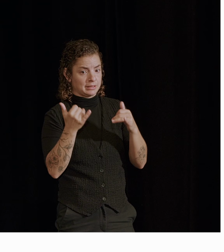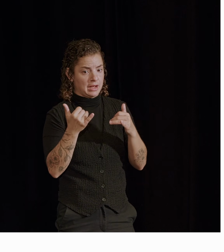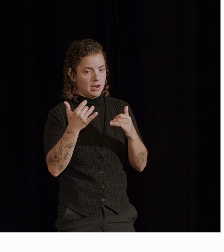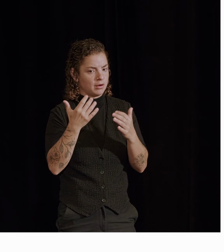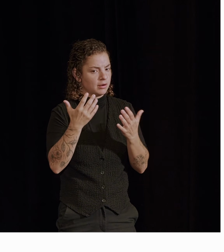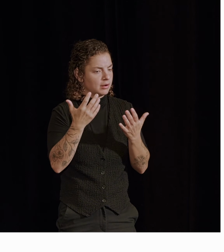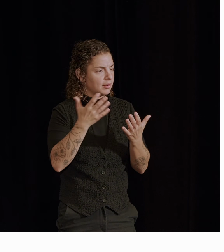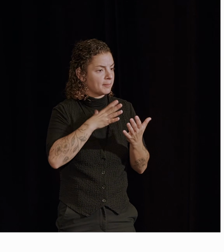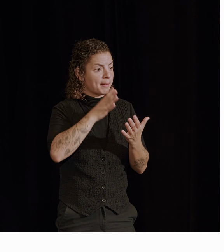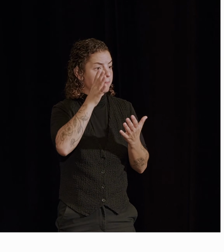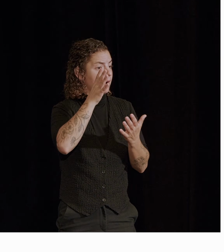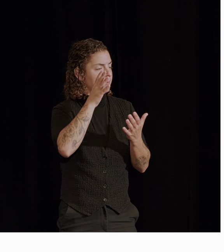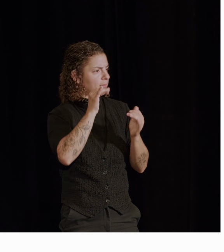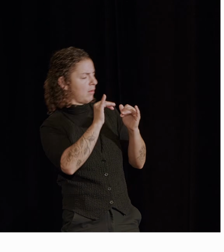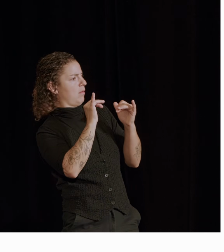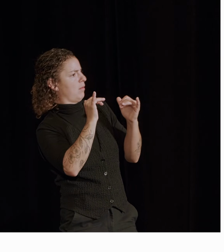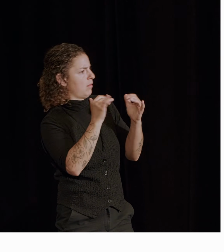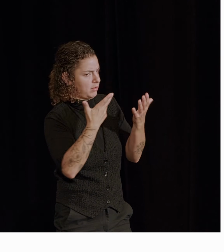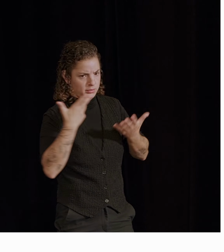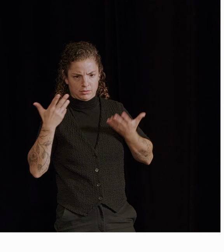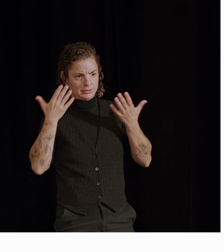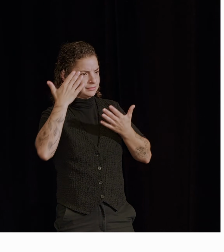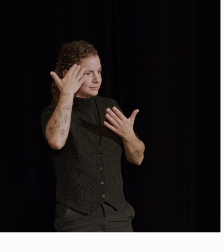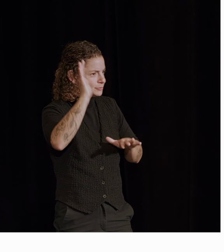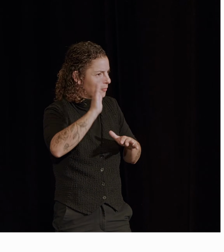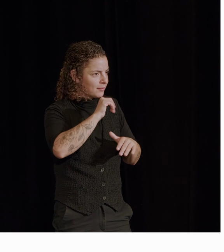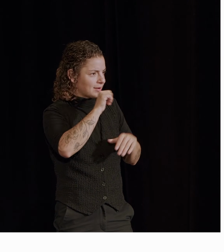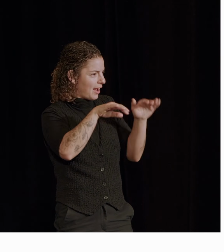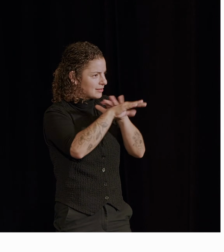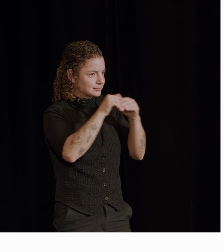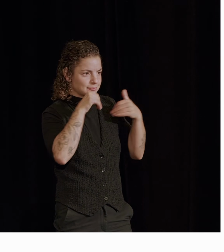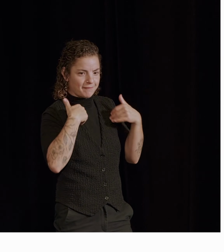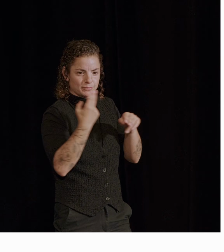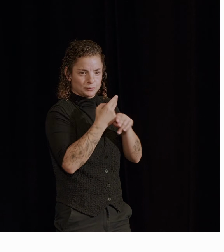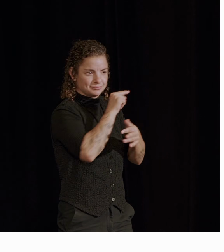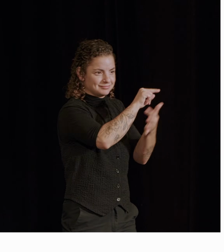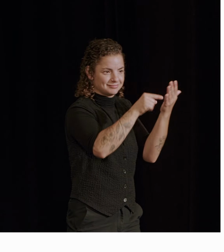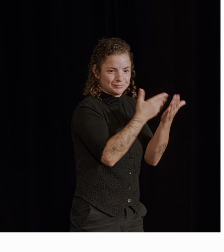era than she did before it. She became more dependent on her non-canon family